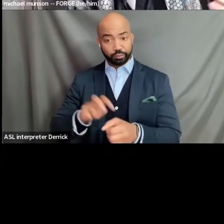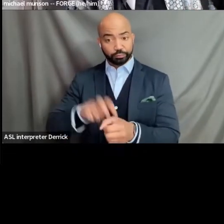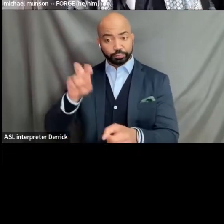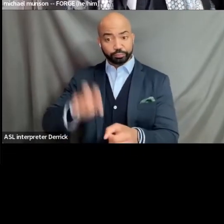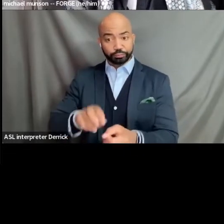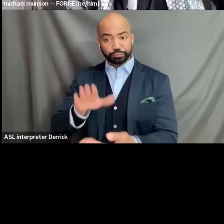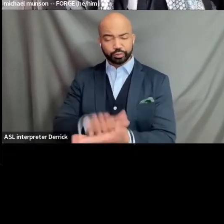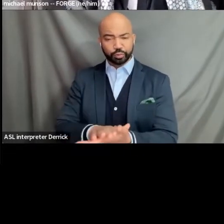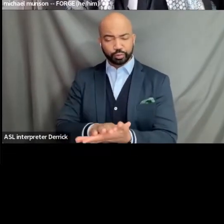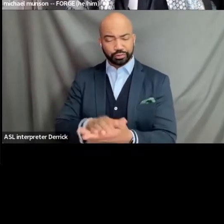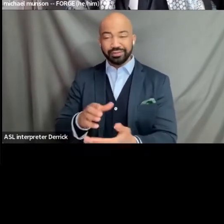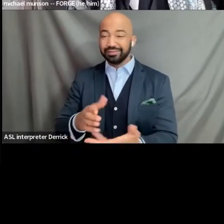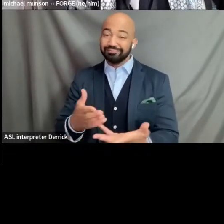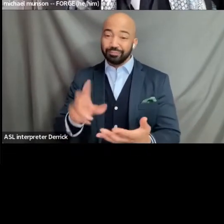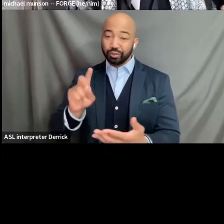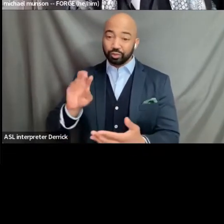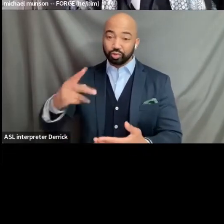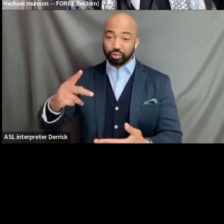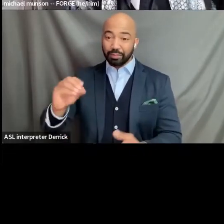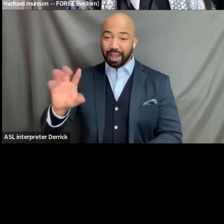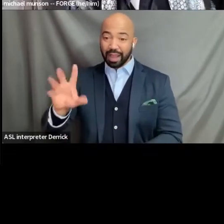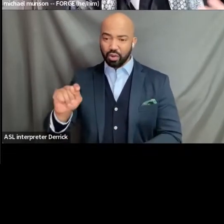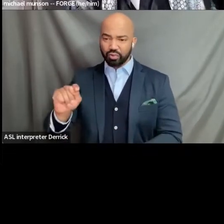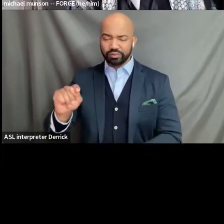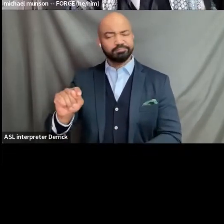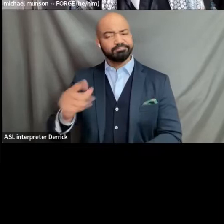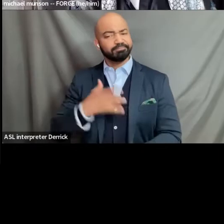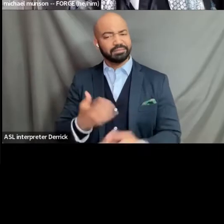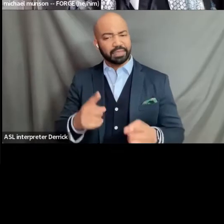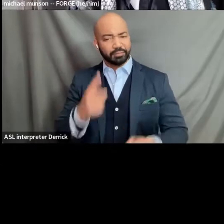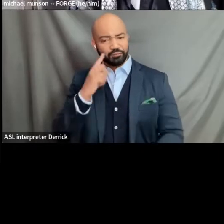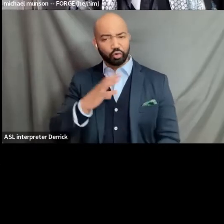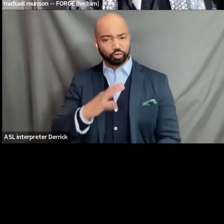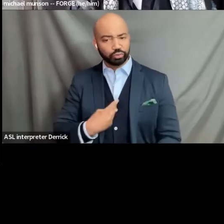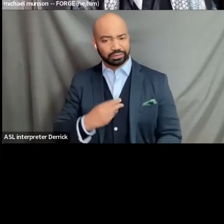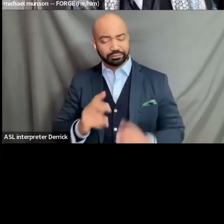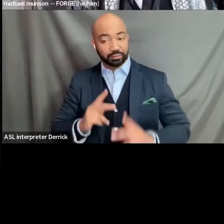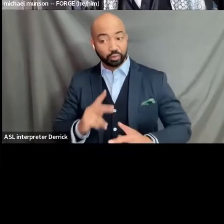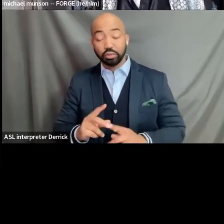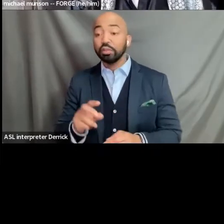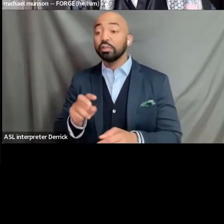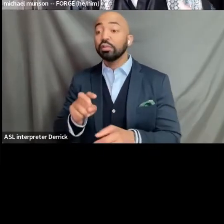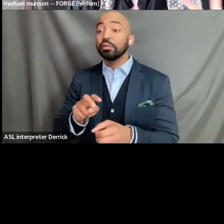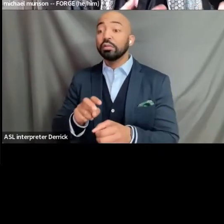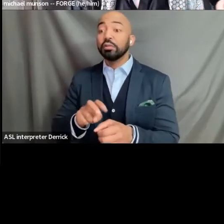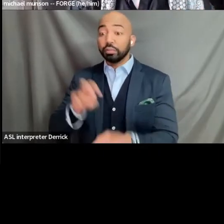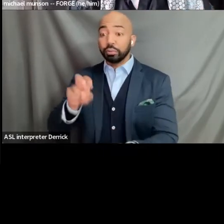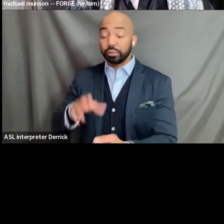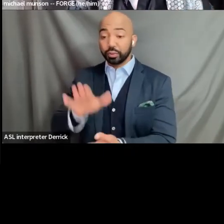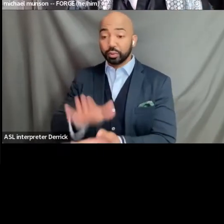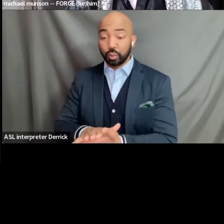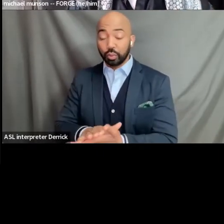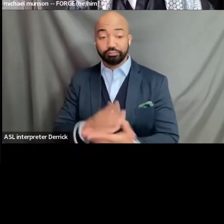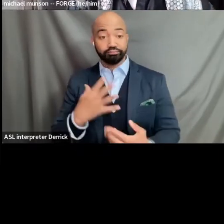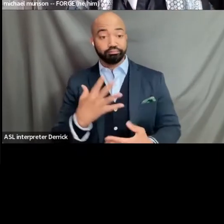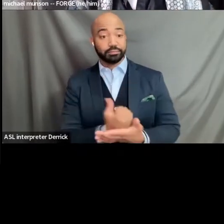they may not be able to get a job. If they get a job, they may not get a job that pays them well. That can all lead to things like isolation.